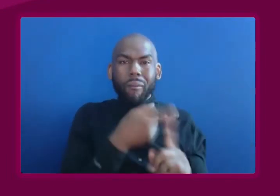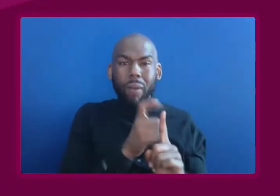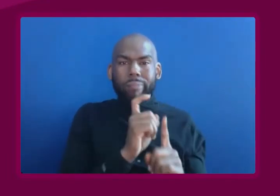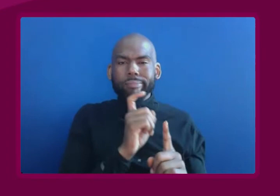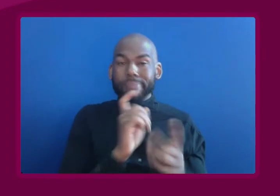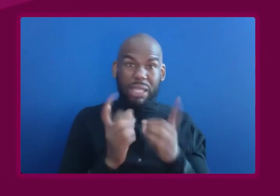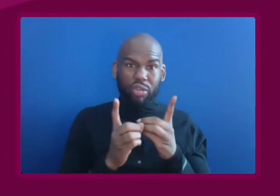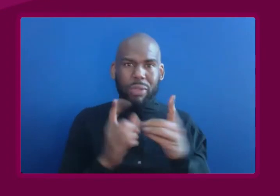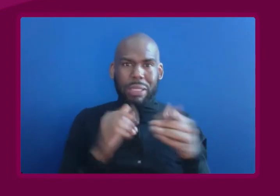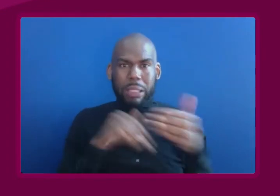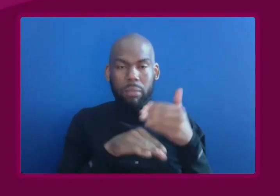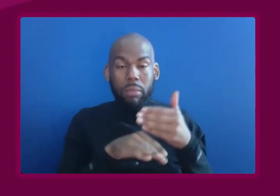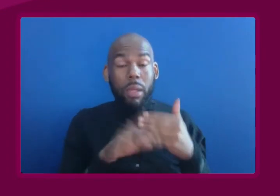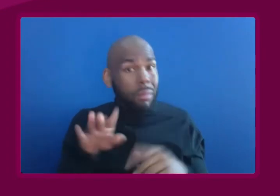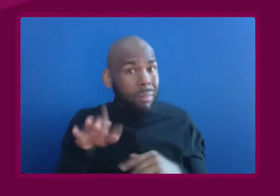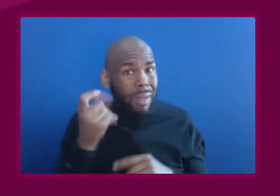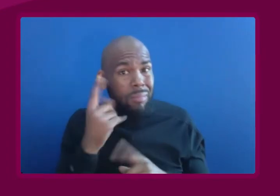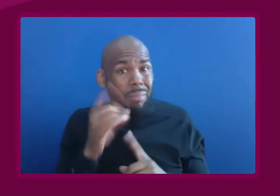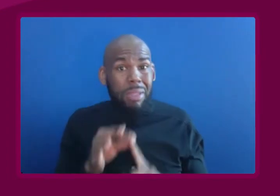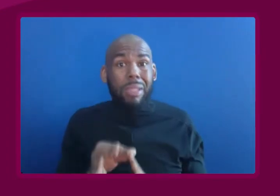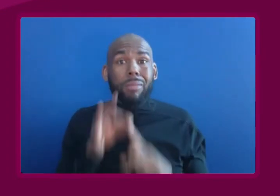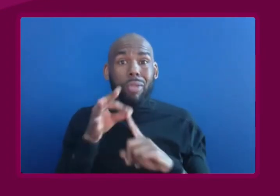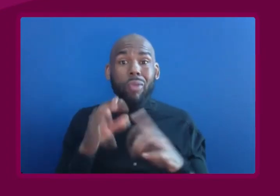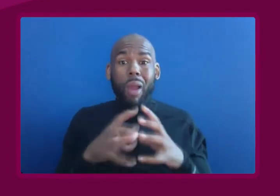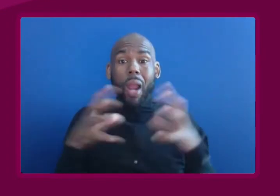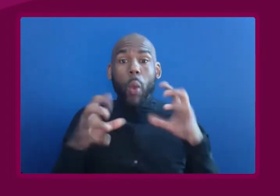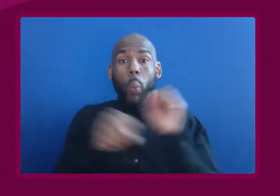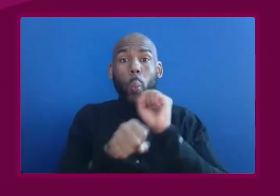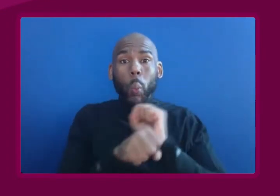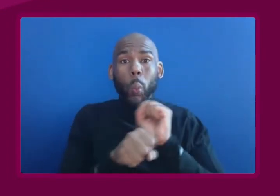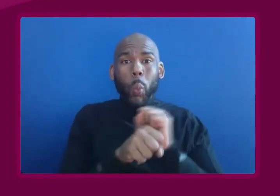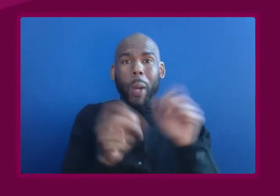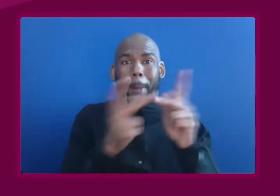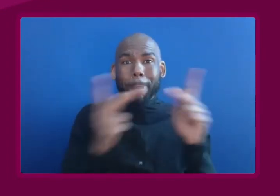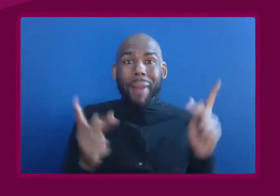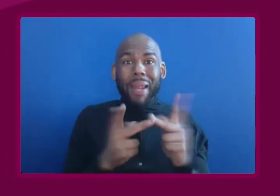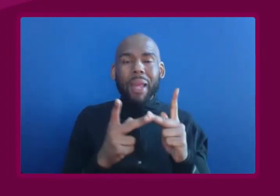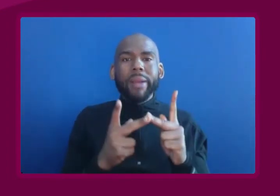accessibility, especially a lot of workplaces that went remote?